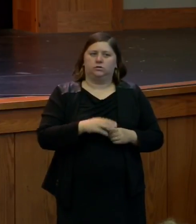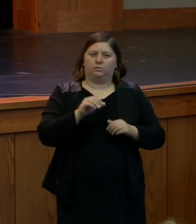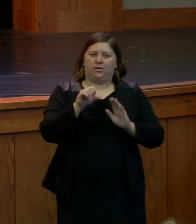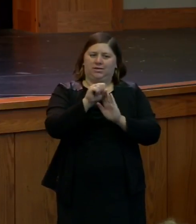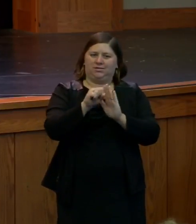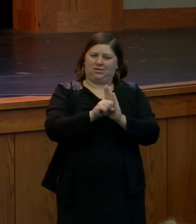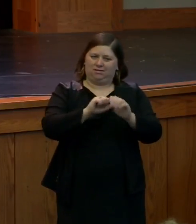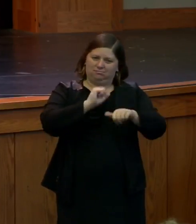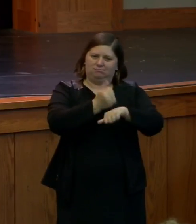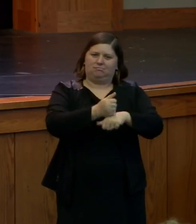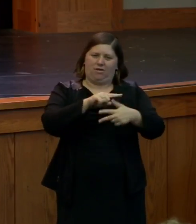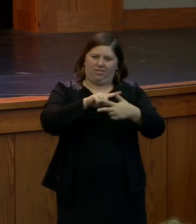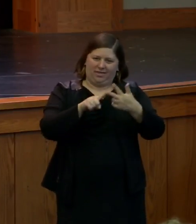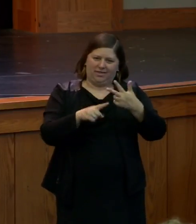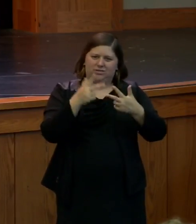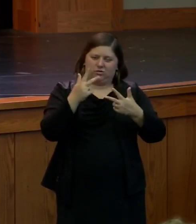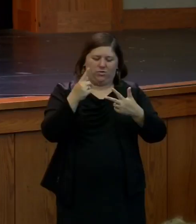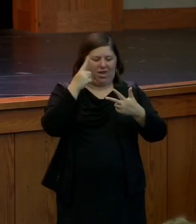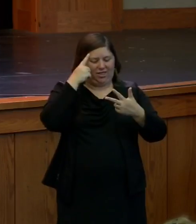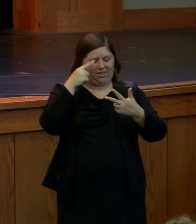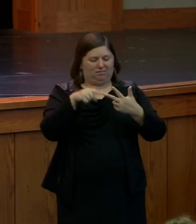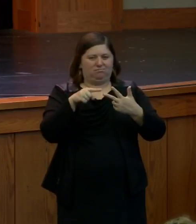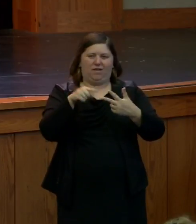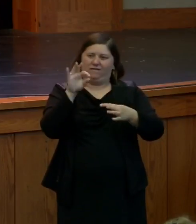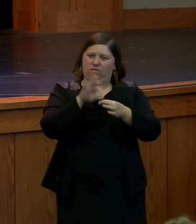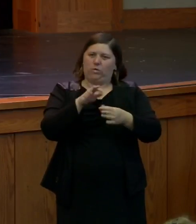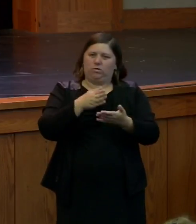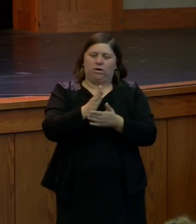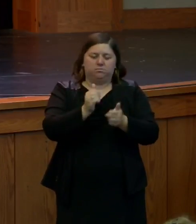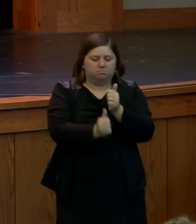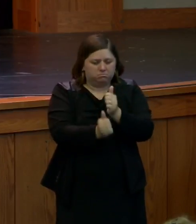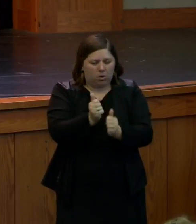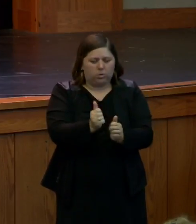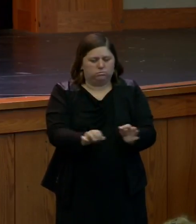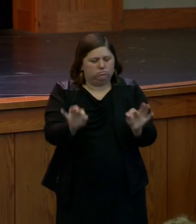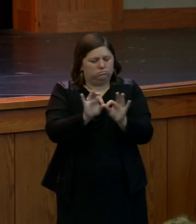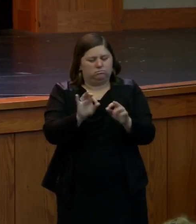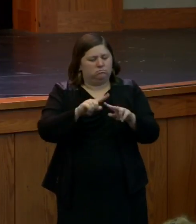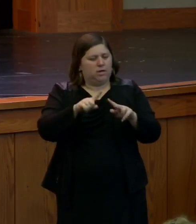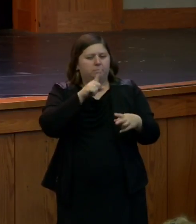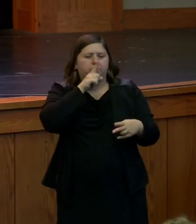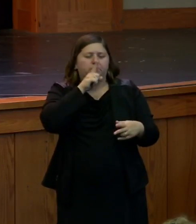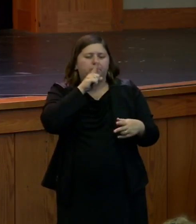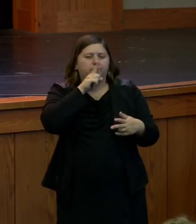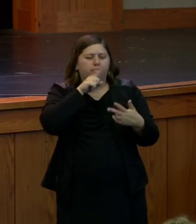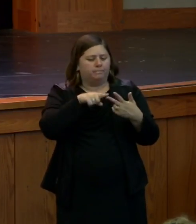ARGUE THAT VOTING RIGHTS IS THE MOST PROMINENT YET WE DO NOT MENTION IT AT ALL. A LOT.